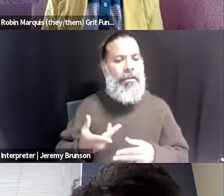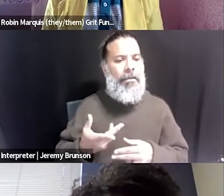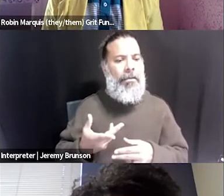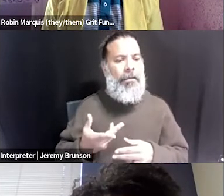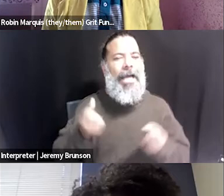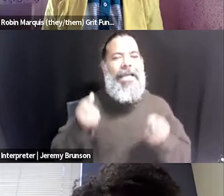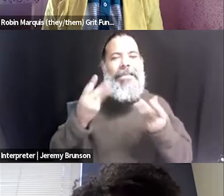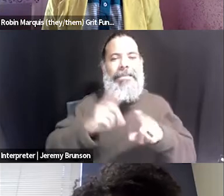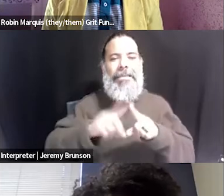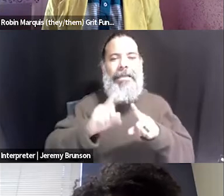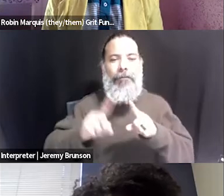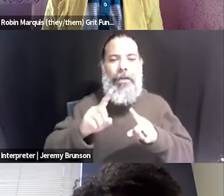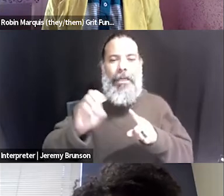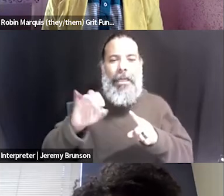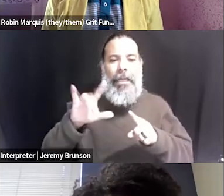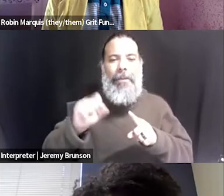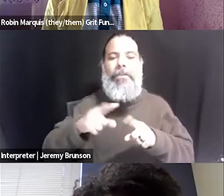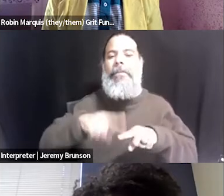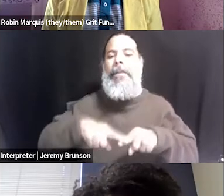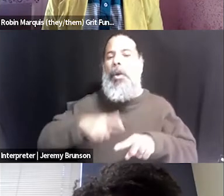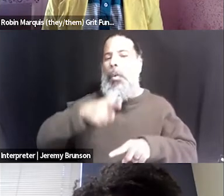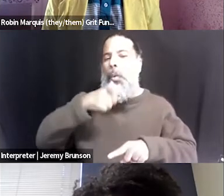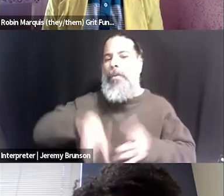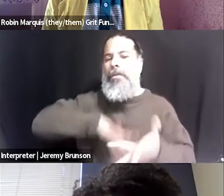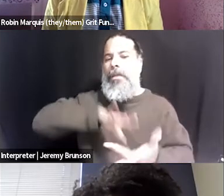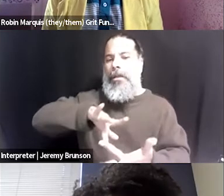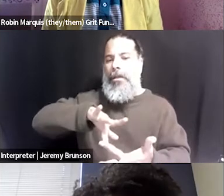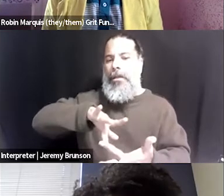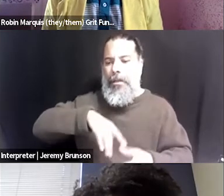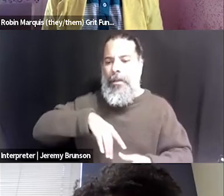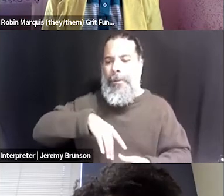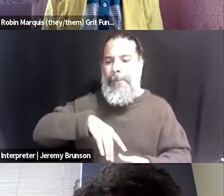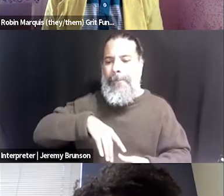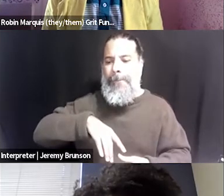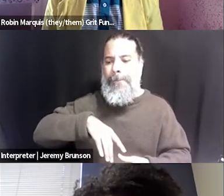different e mails, depending who I was approaching.